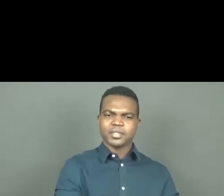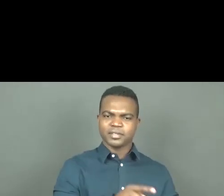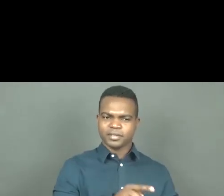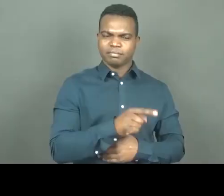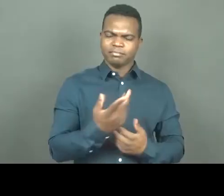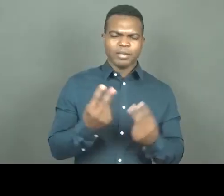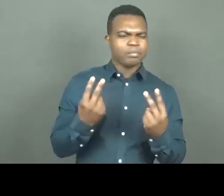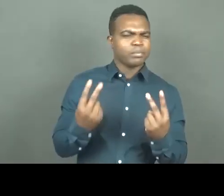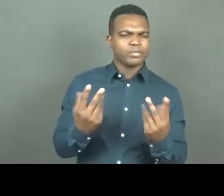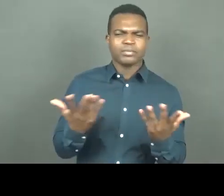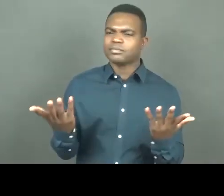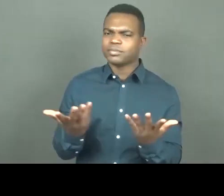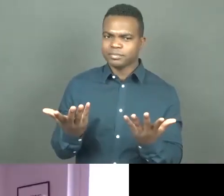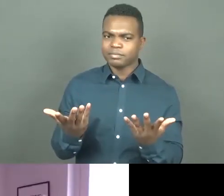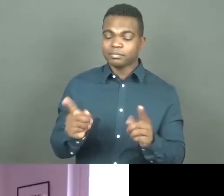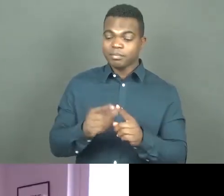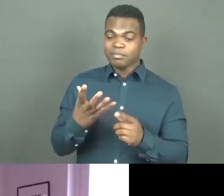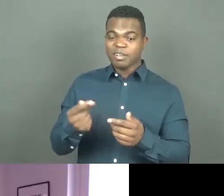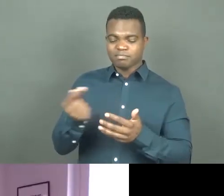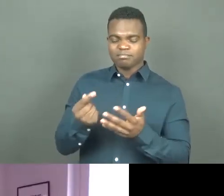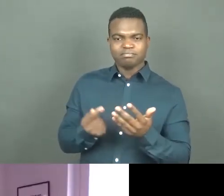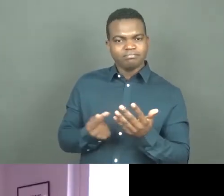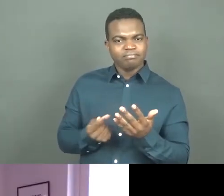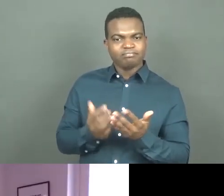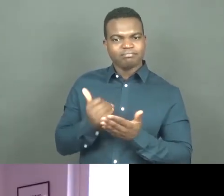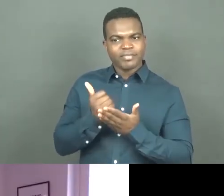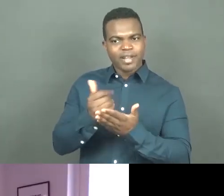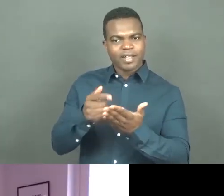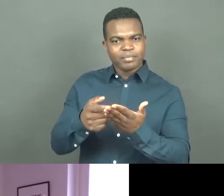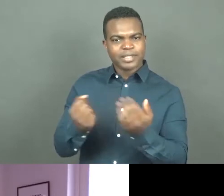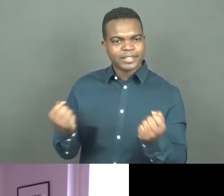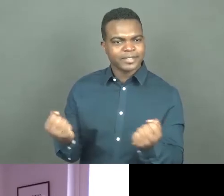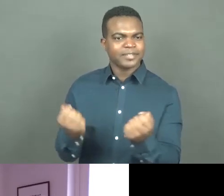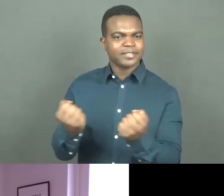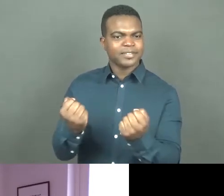Member of the National Council of the Swiss Parliament, which is currently in session.